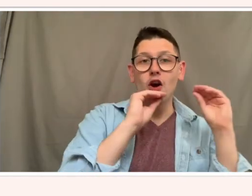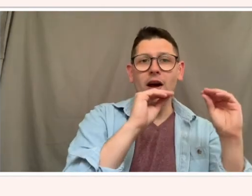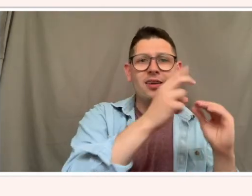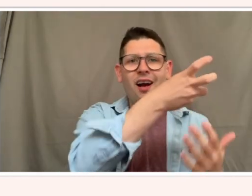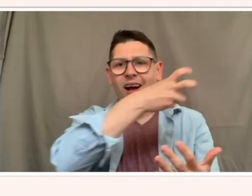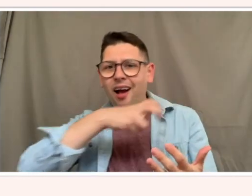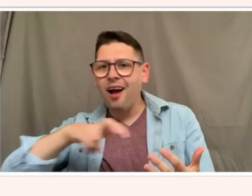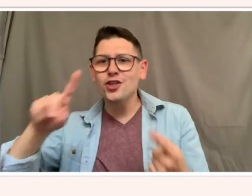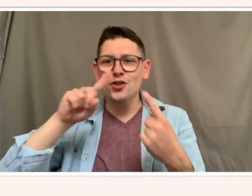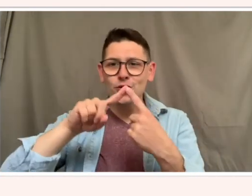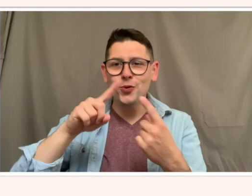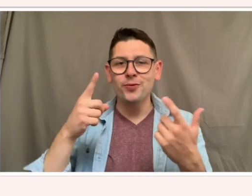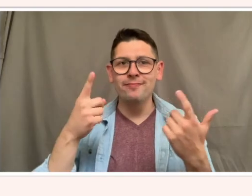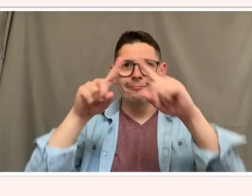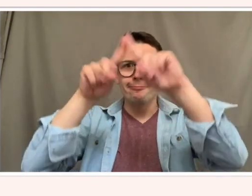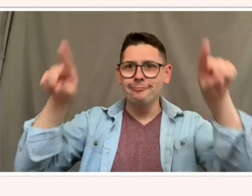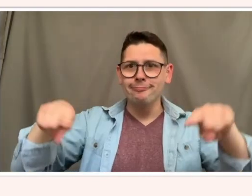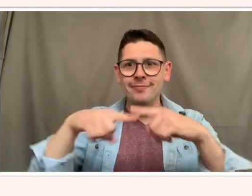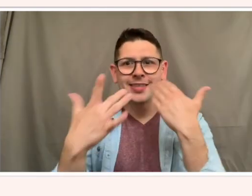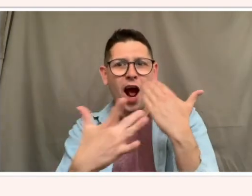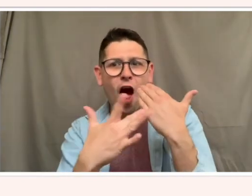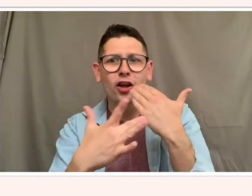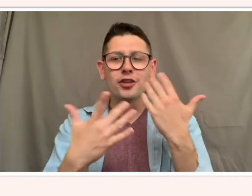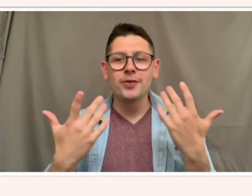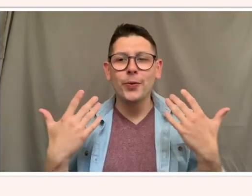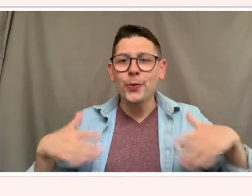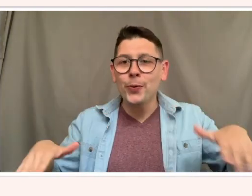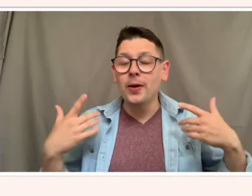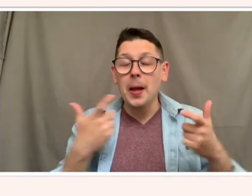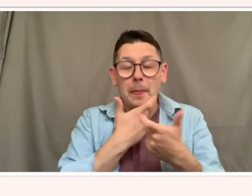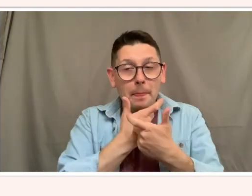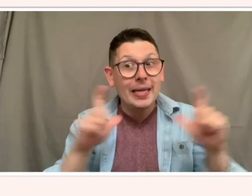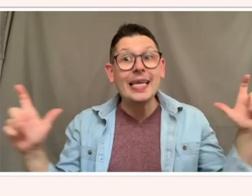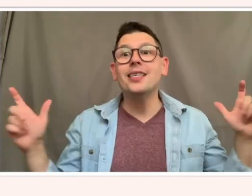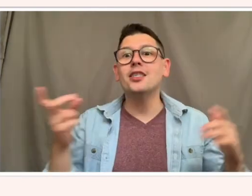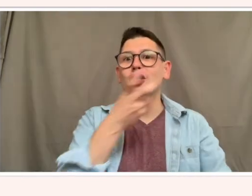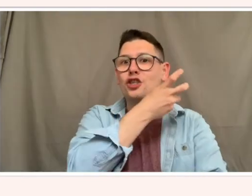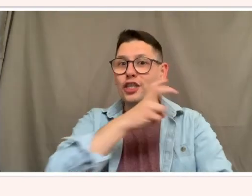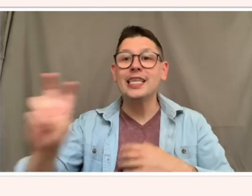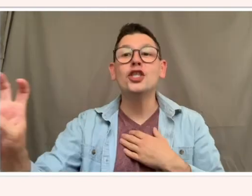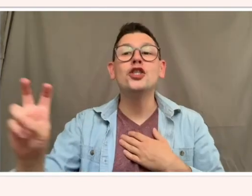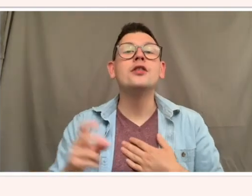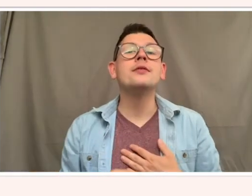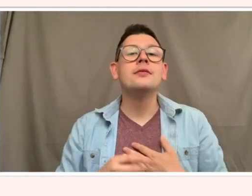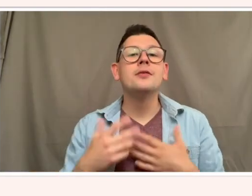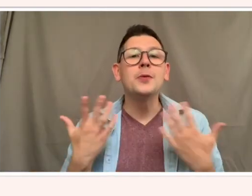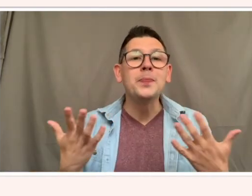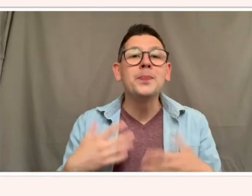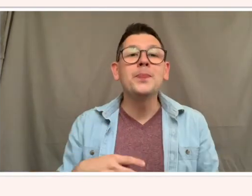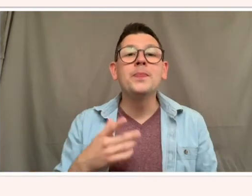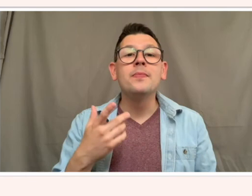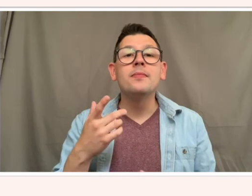to this new way of providing instruction from face-to-face to using technology,